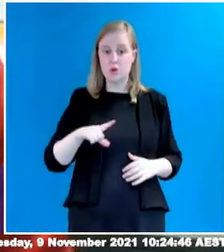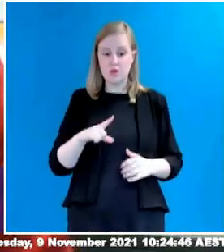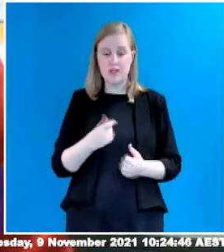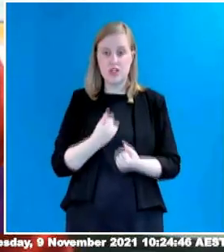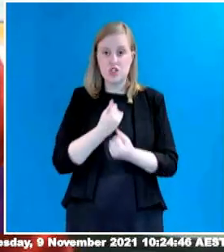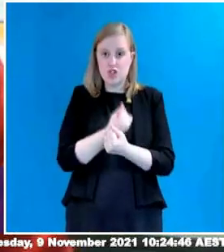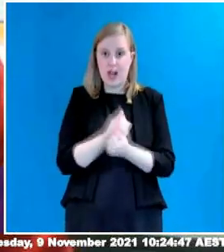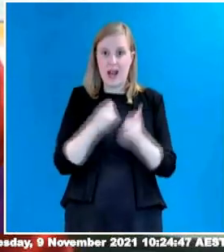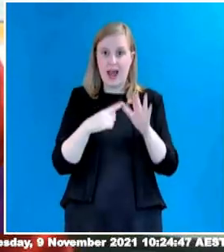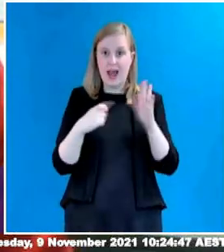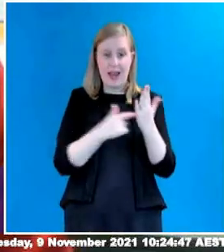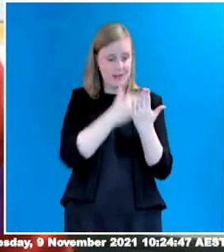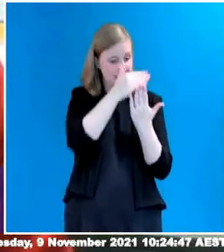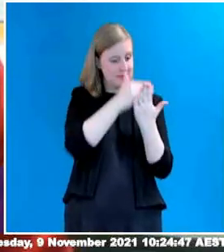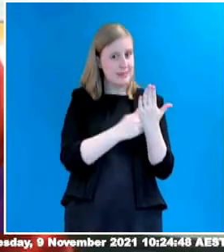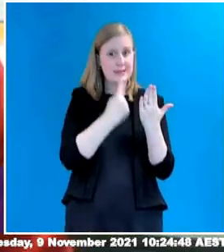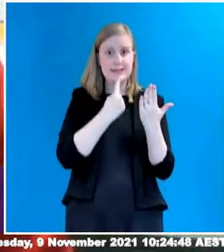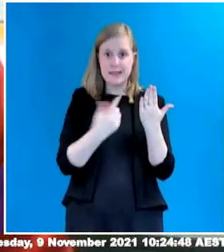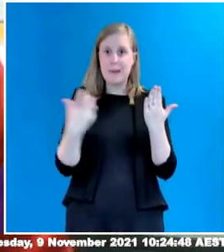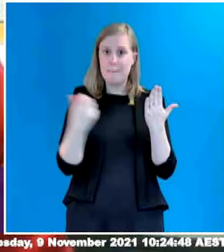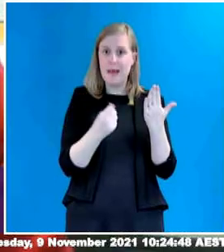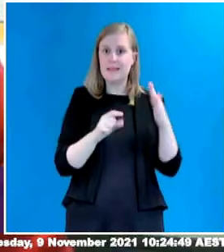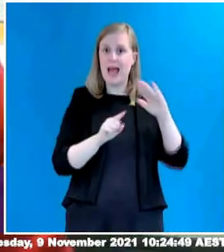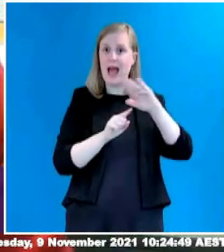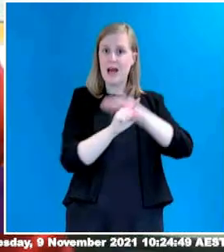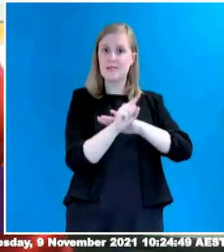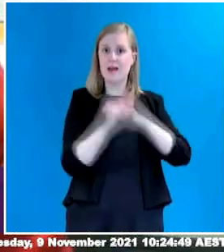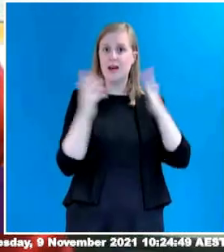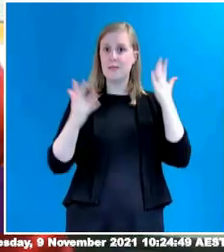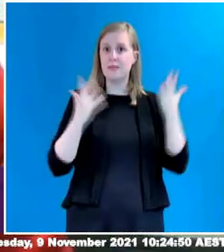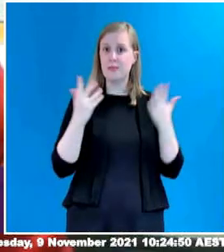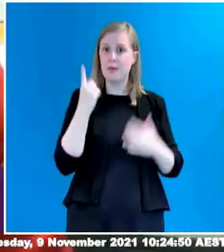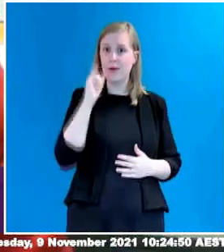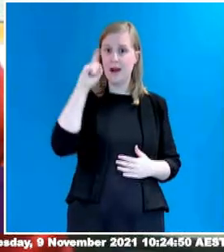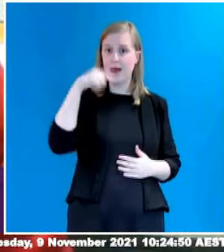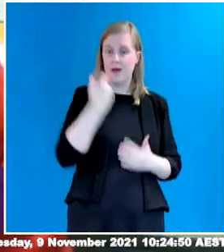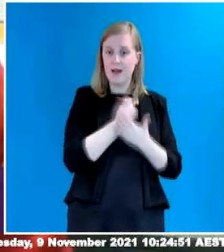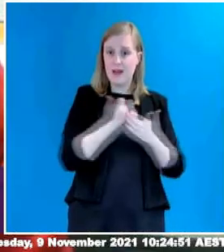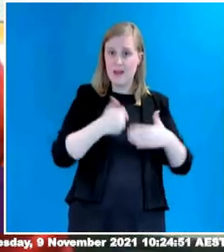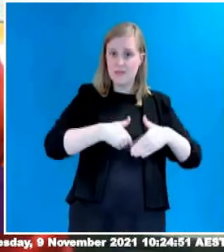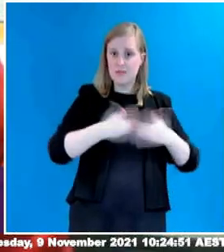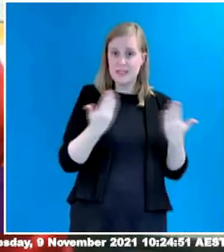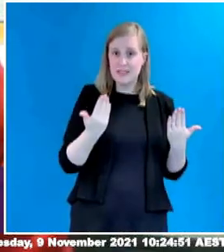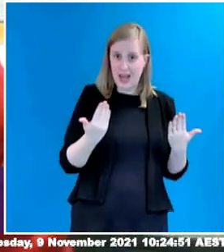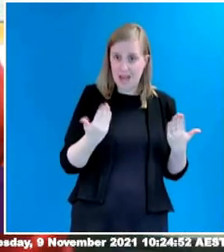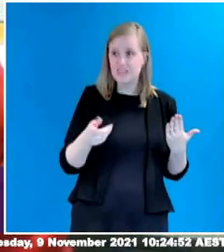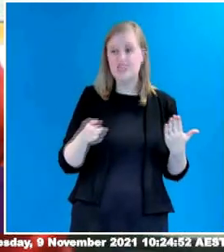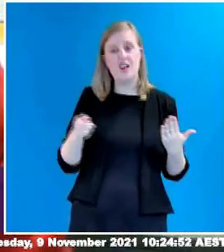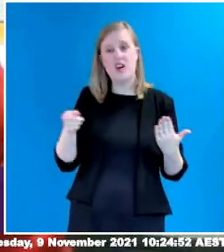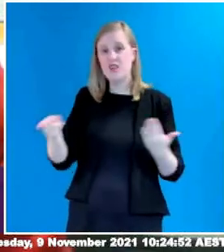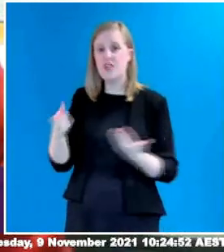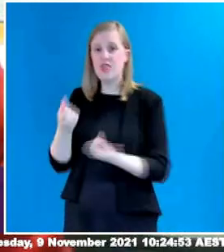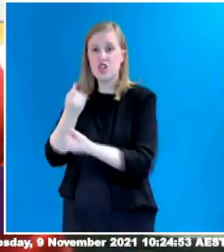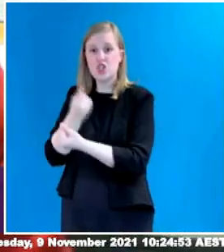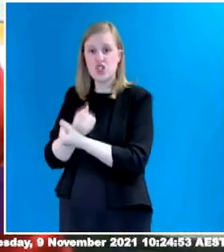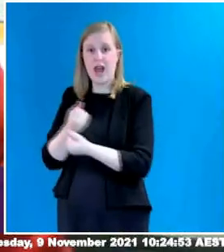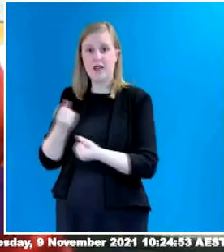At international law, that is a commonly recognised right of having one hour of outdoor exercise and fresh air.